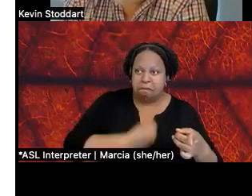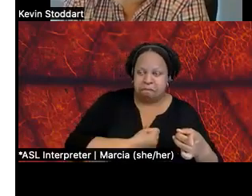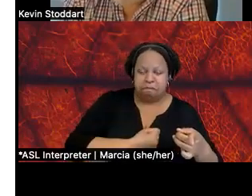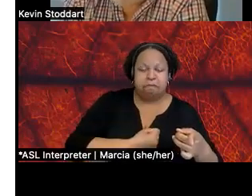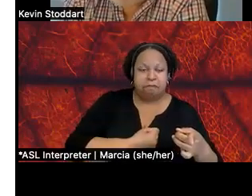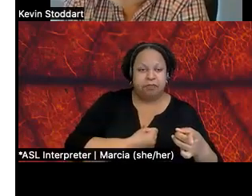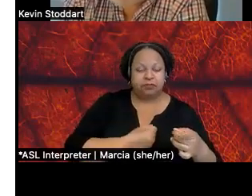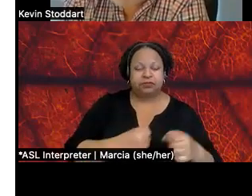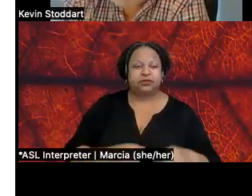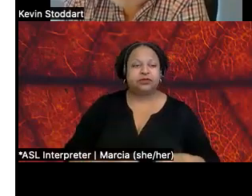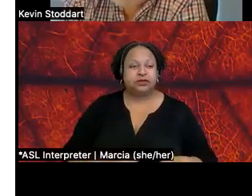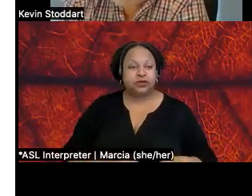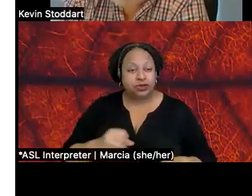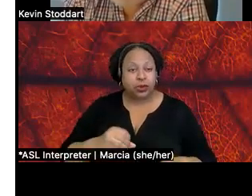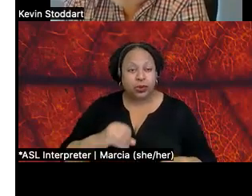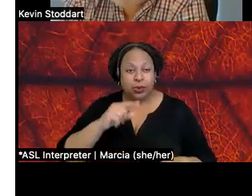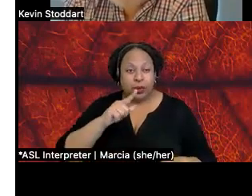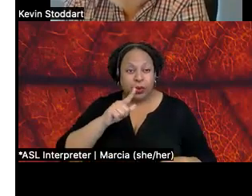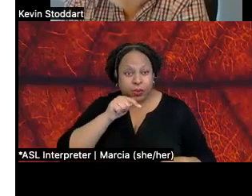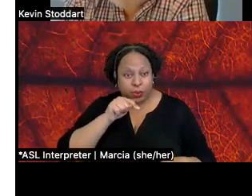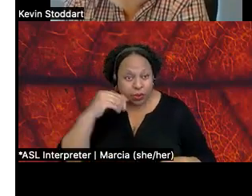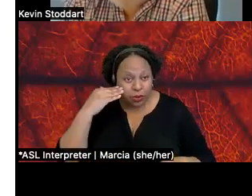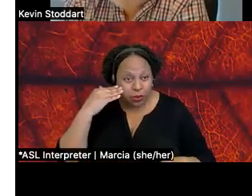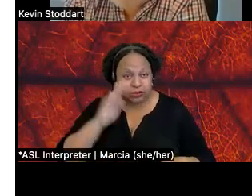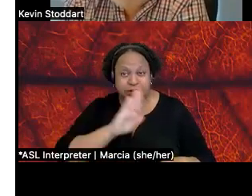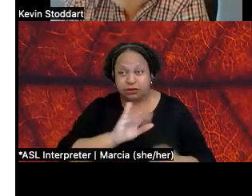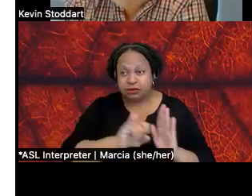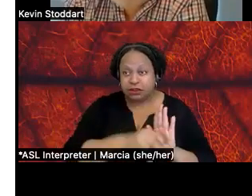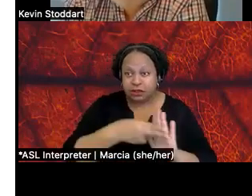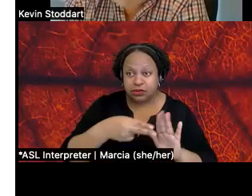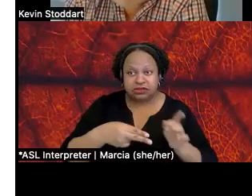about the presence of an autism diagnosis when it does exist.